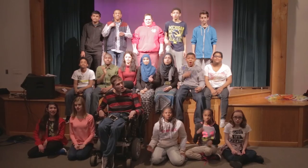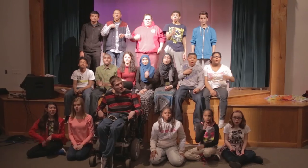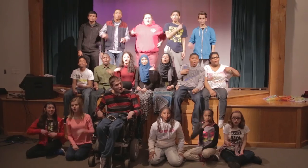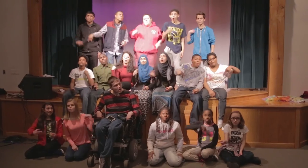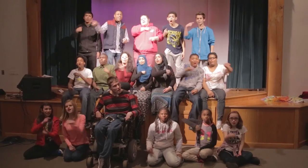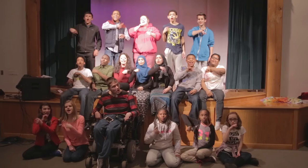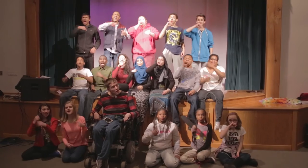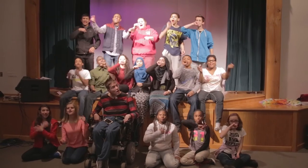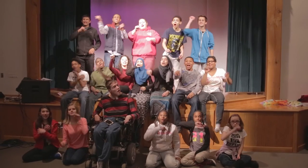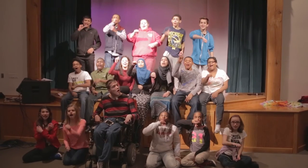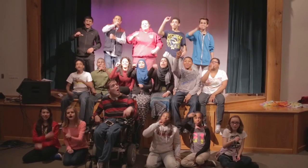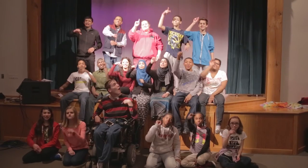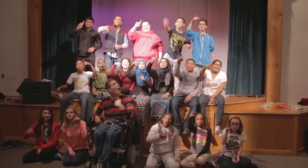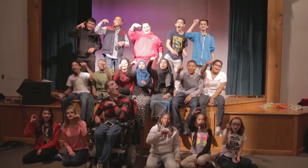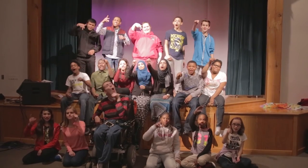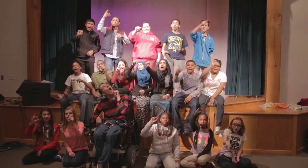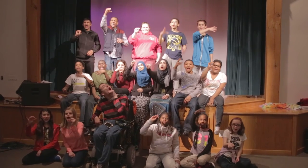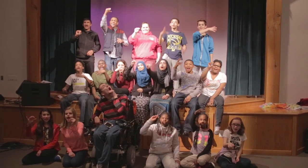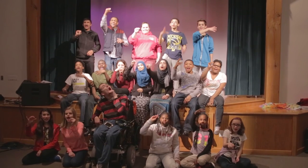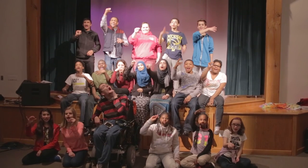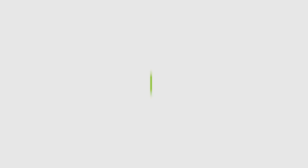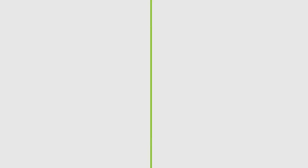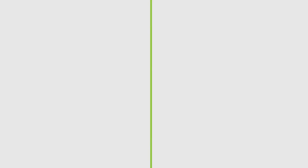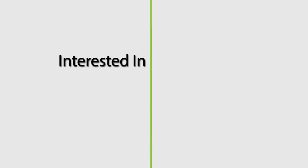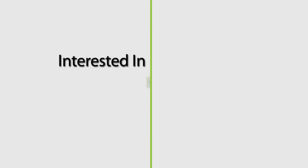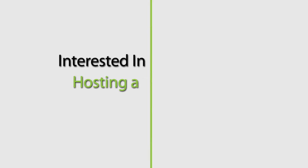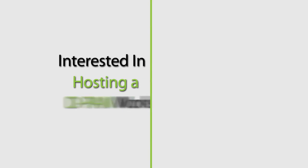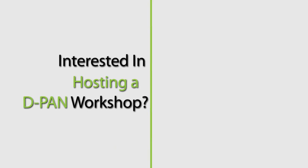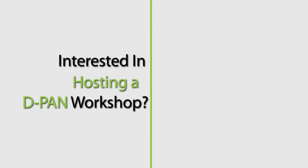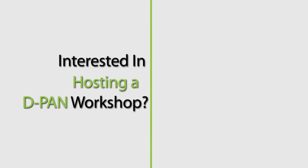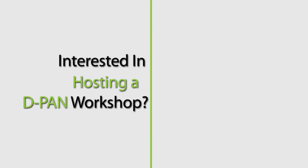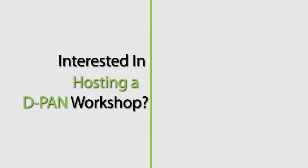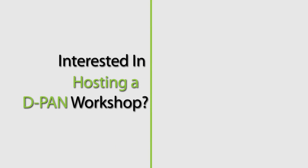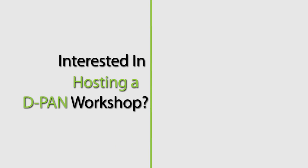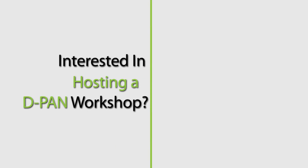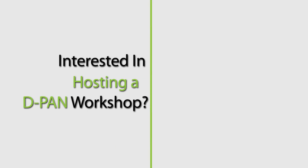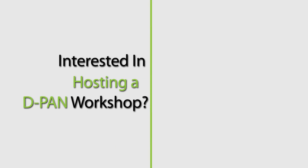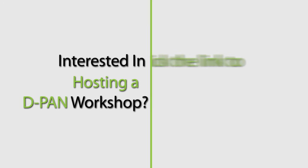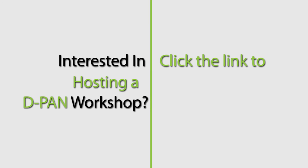We love D-PAN! Interested in Hosting a D-PAN workshop?